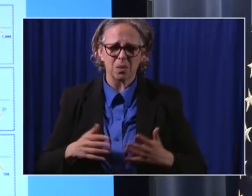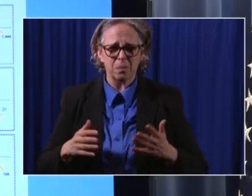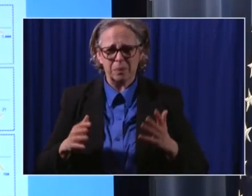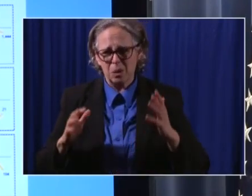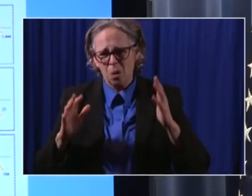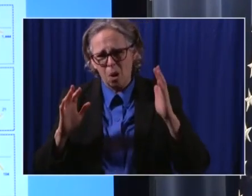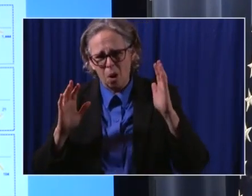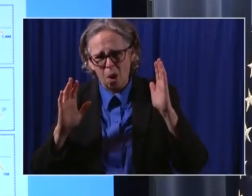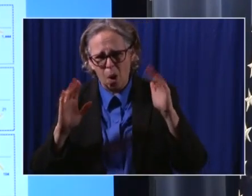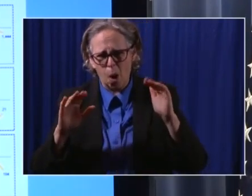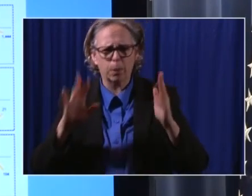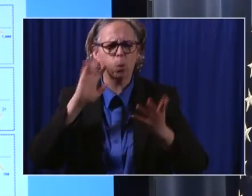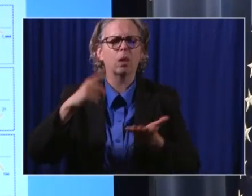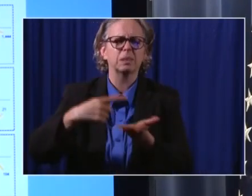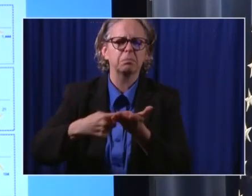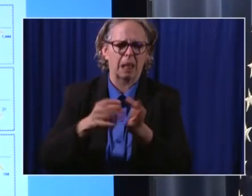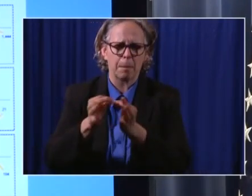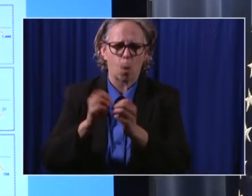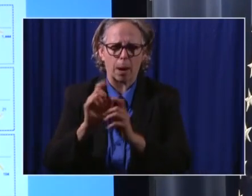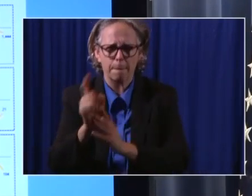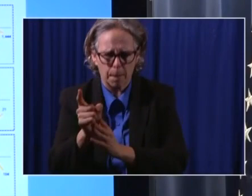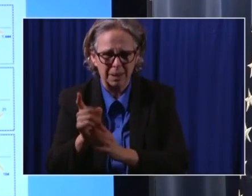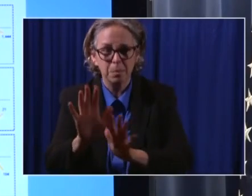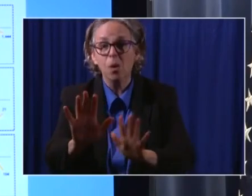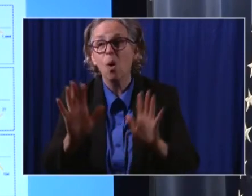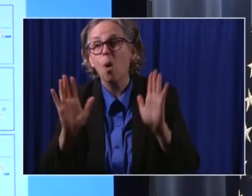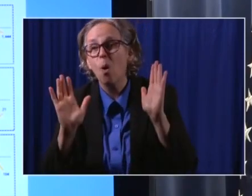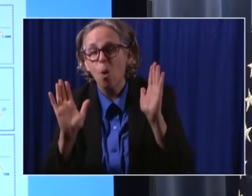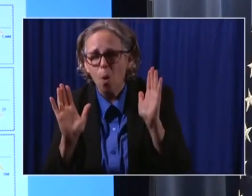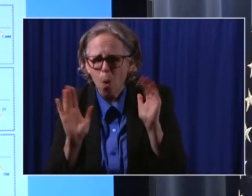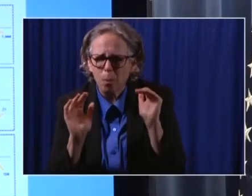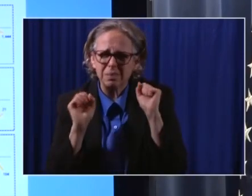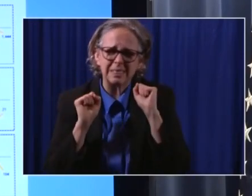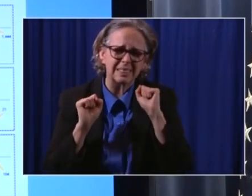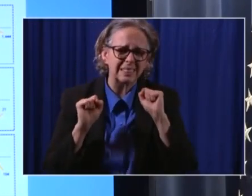THESE NUMBERS THAT HIGH. WE WOULD HOPE THAT IN SOME